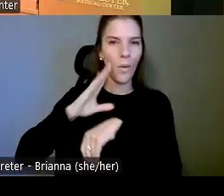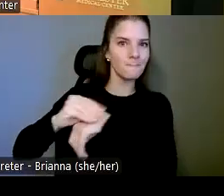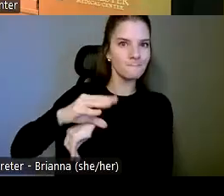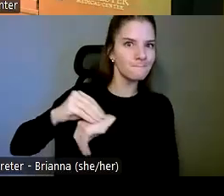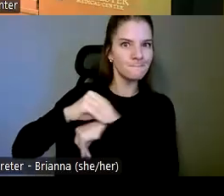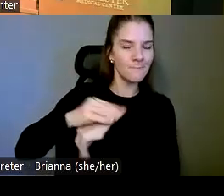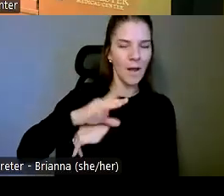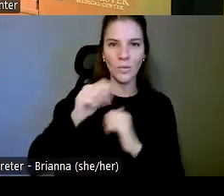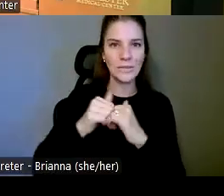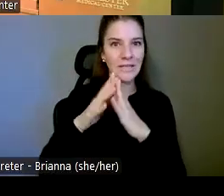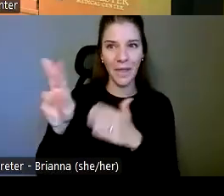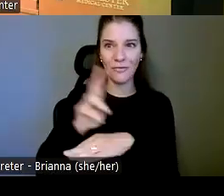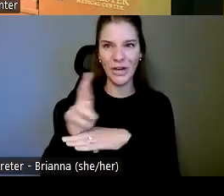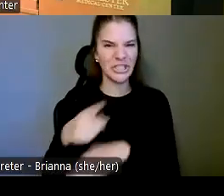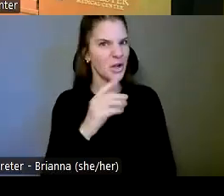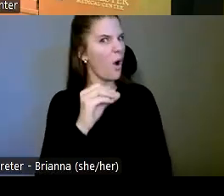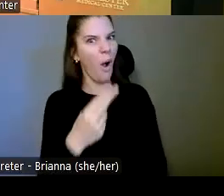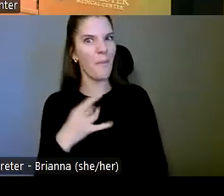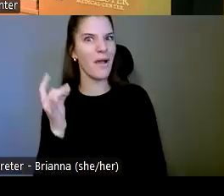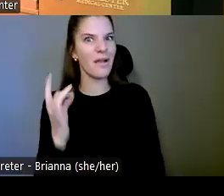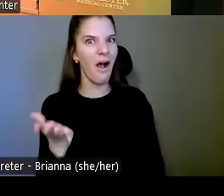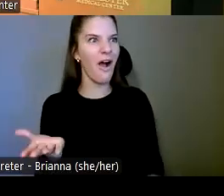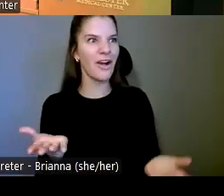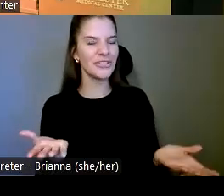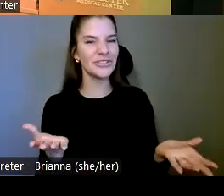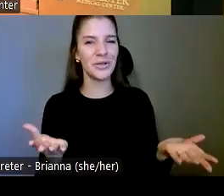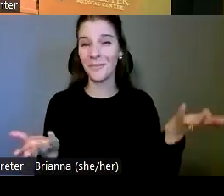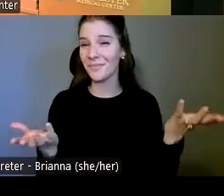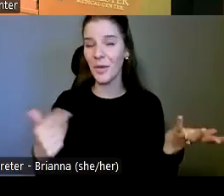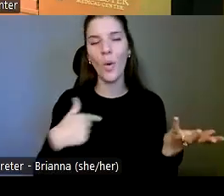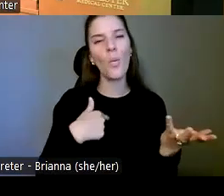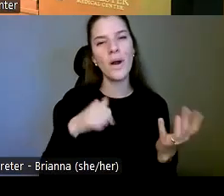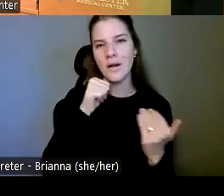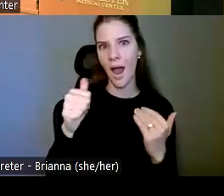and she goes, "Oh my gosh, that would be we're not as complex as a residency, but we can if we